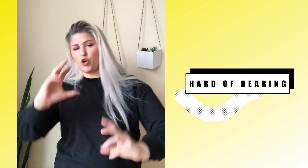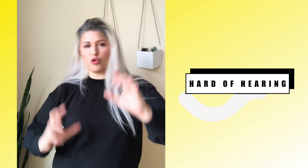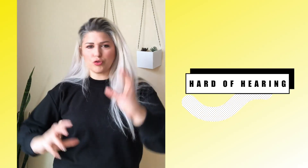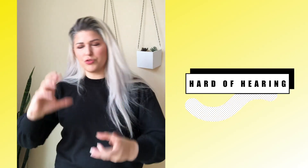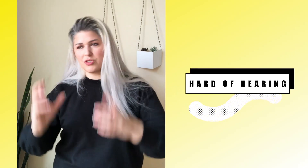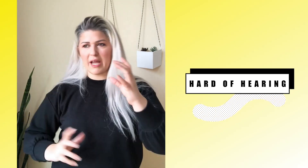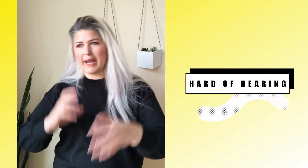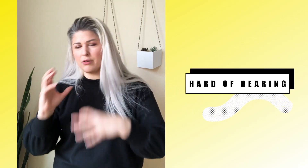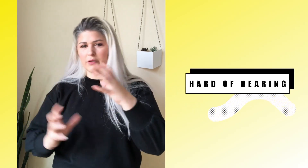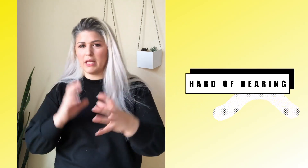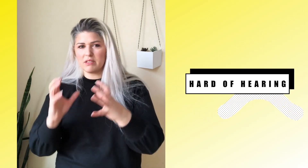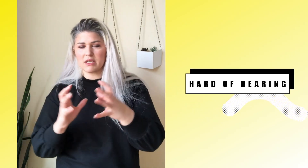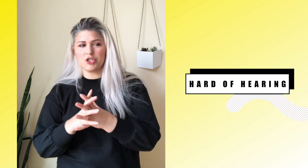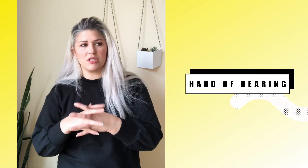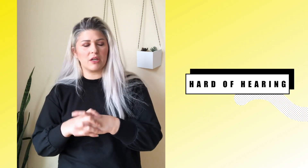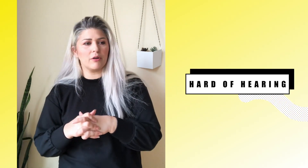cultural, societal kind of discussions here.